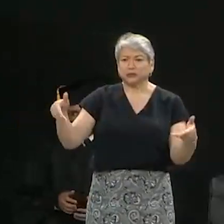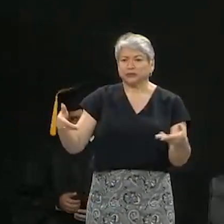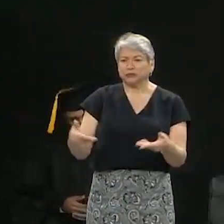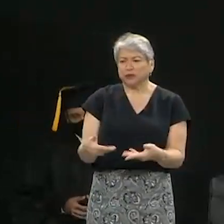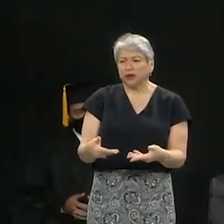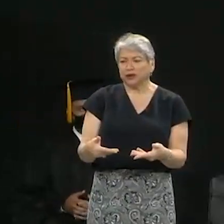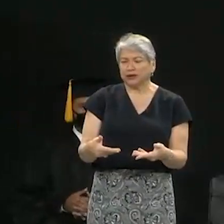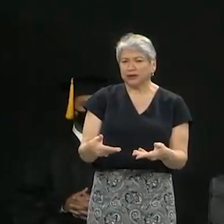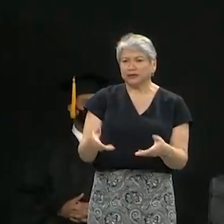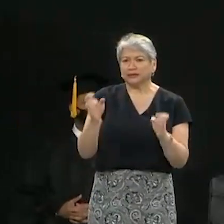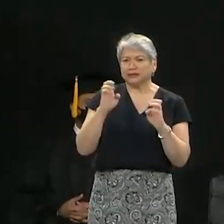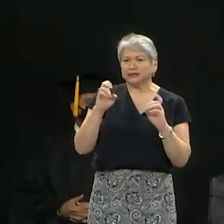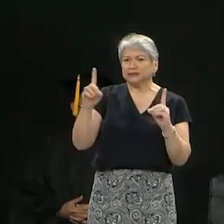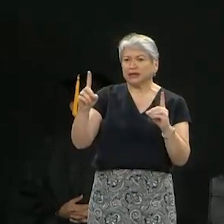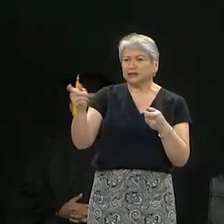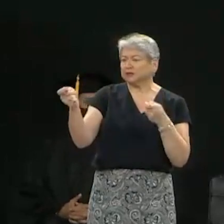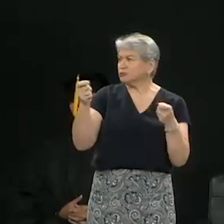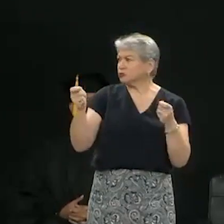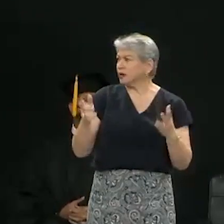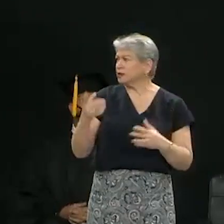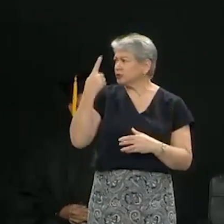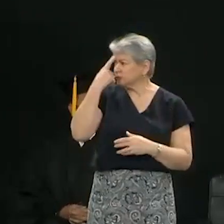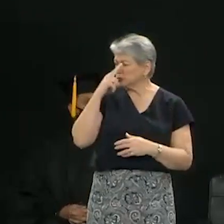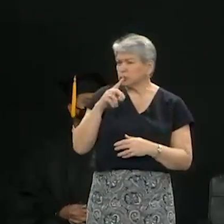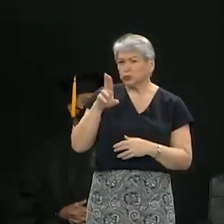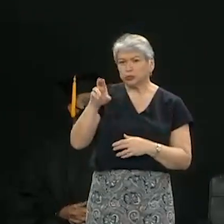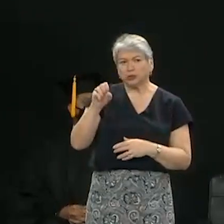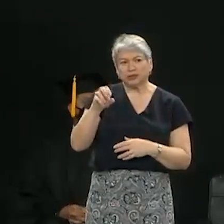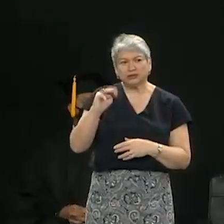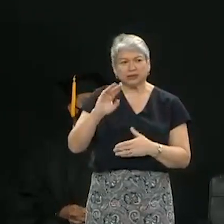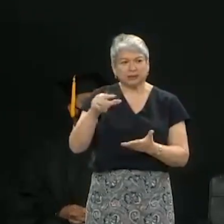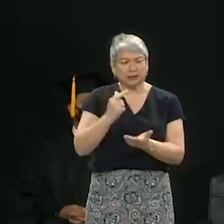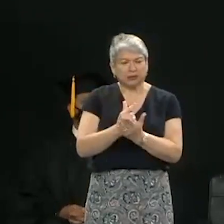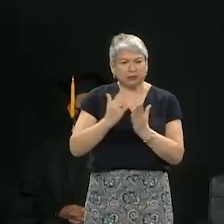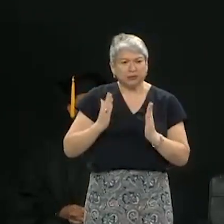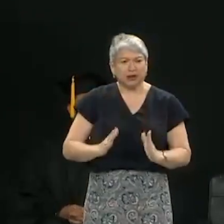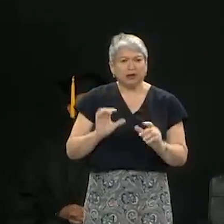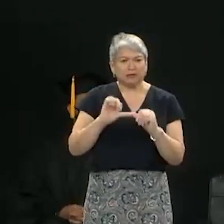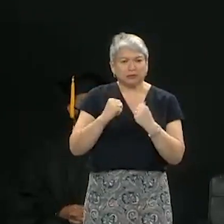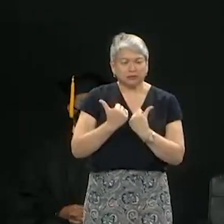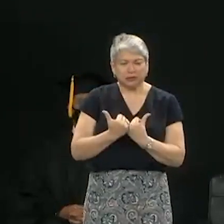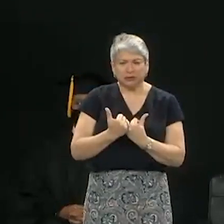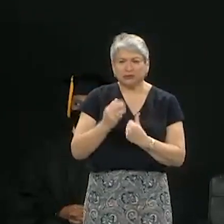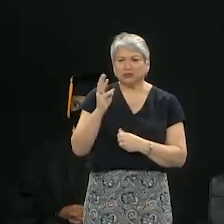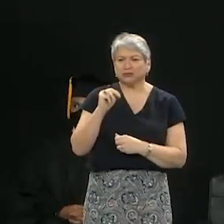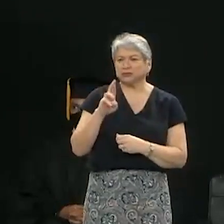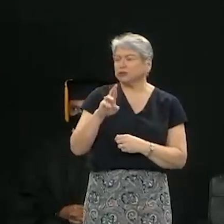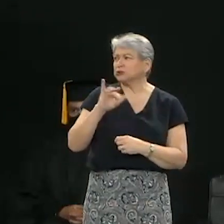the Executive Director of the Southern Miss Alumni Association, Mr. Jerry DeFatta.